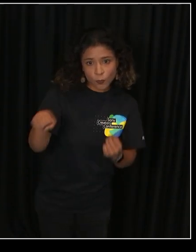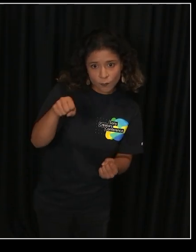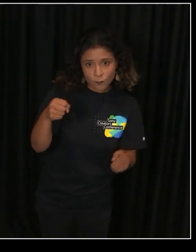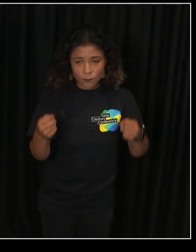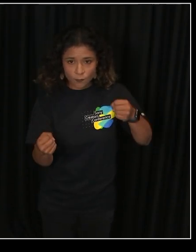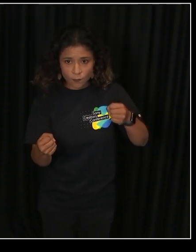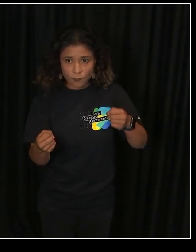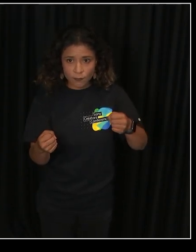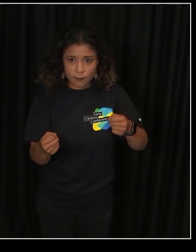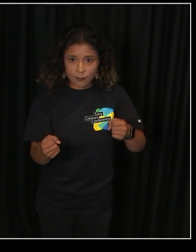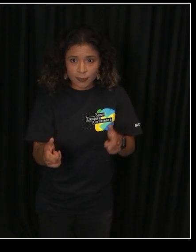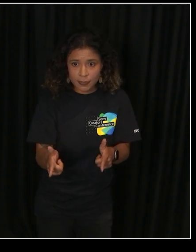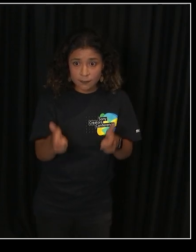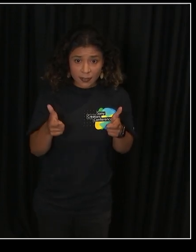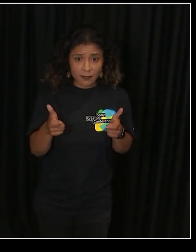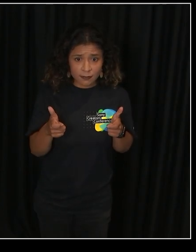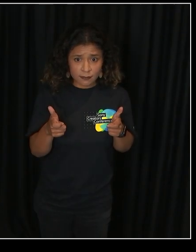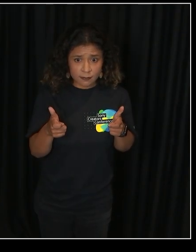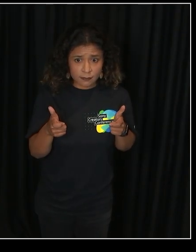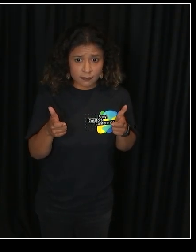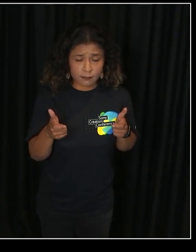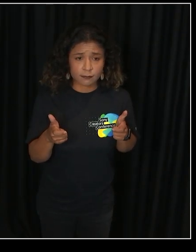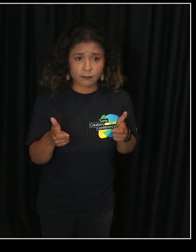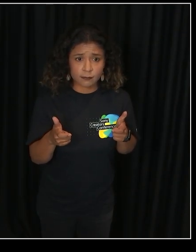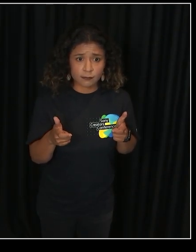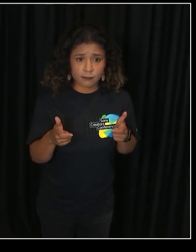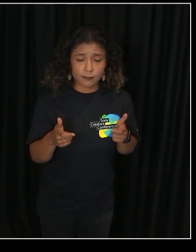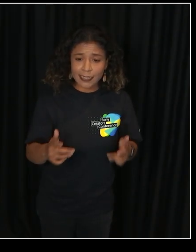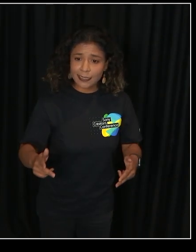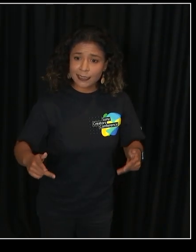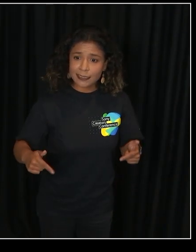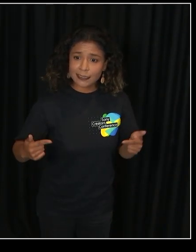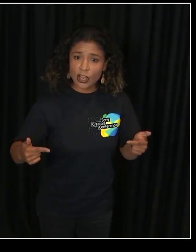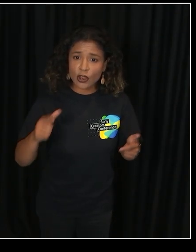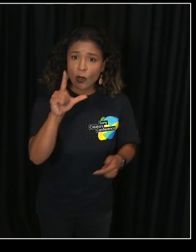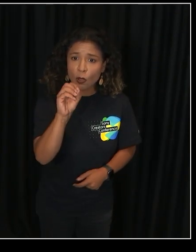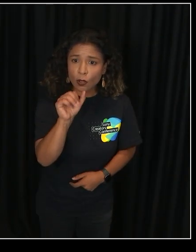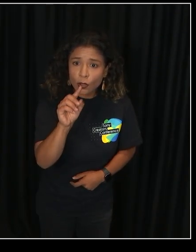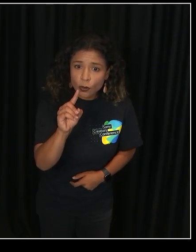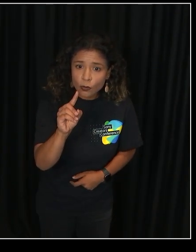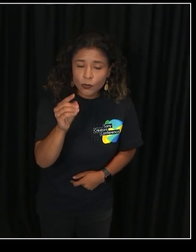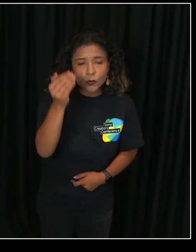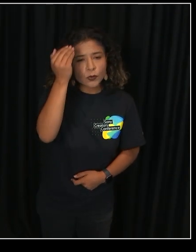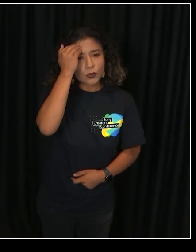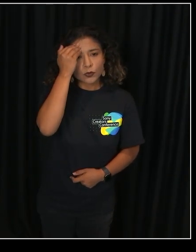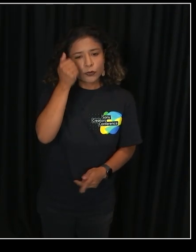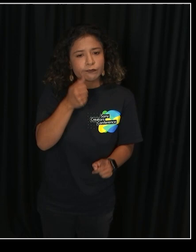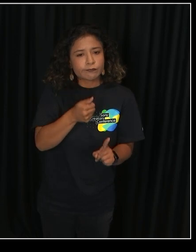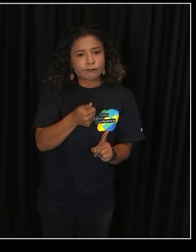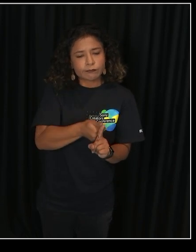its accelerations on those directions. It knew the tire loads and it knew its position relative